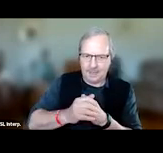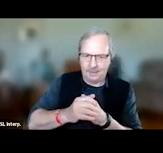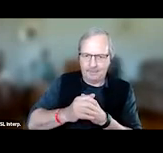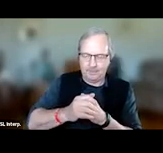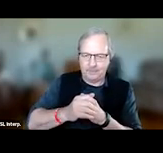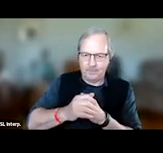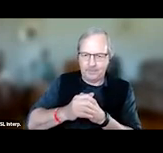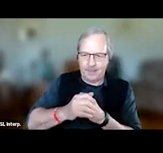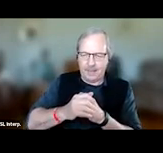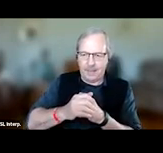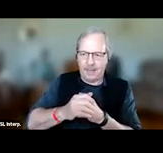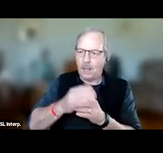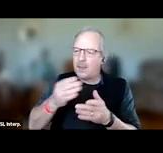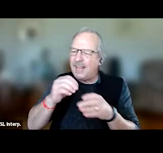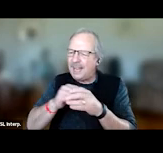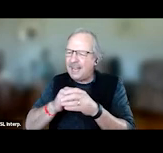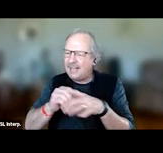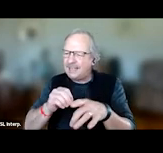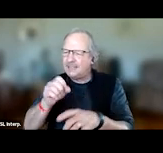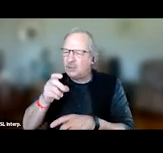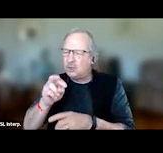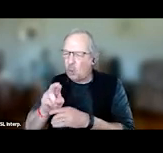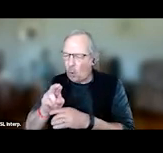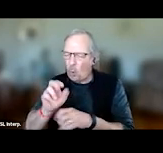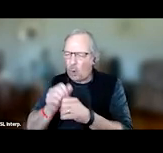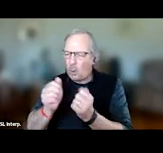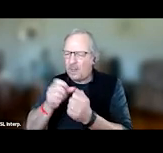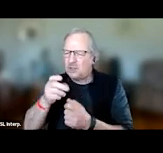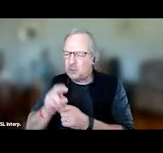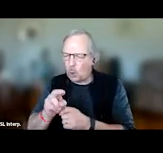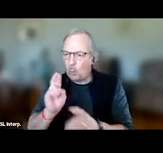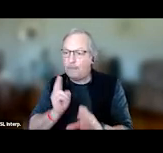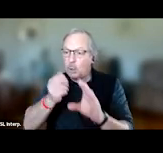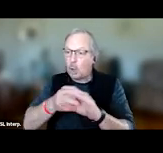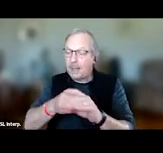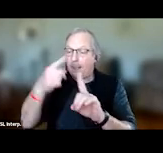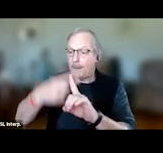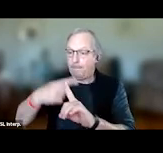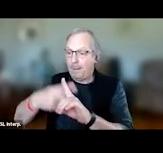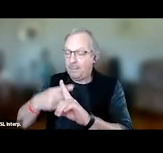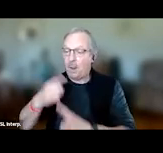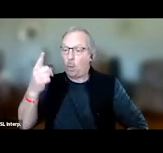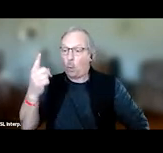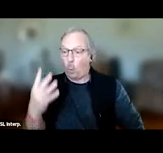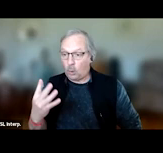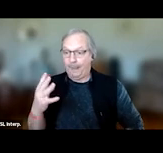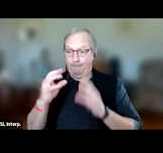that are in SOAR working with SOAR. We participate in the monthly or the quarterly meetings